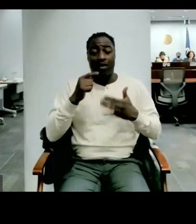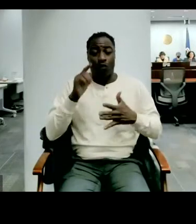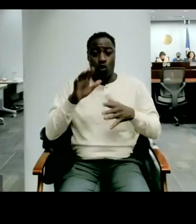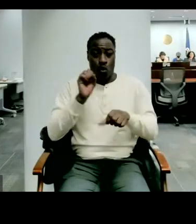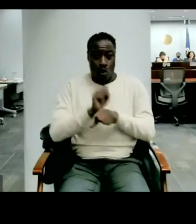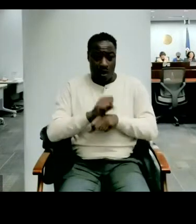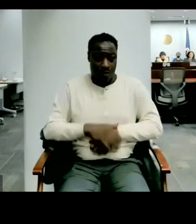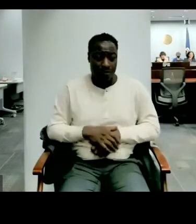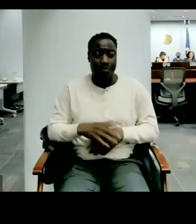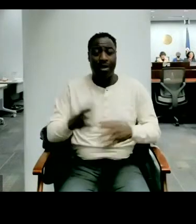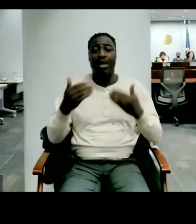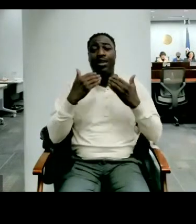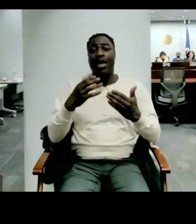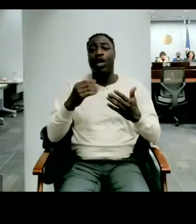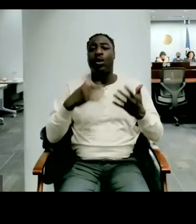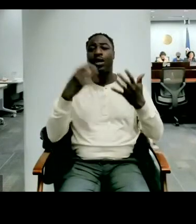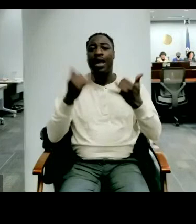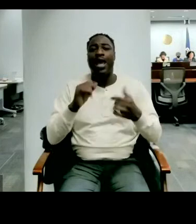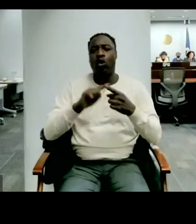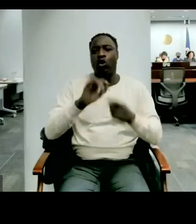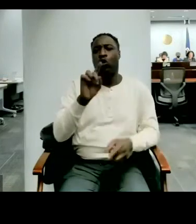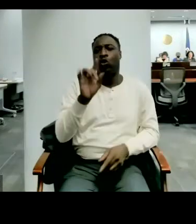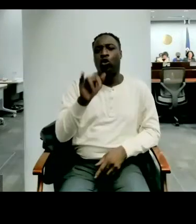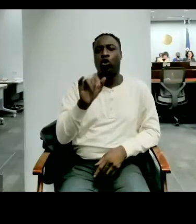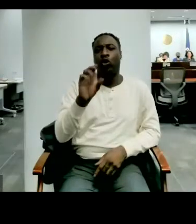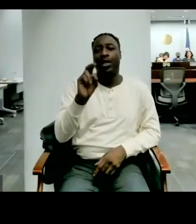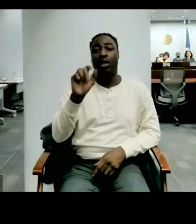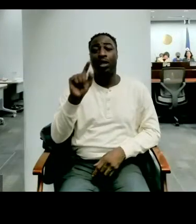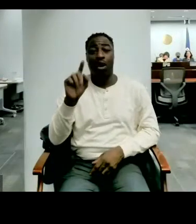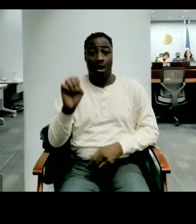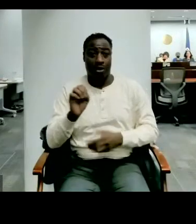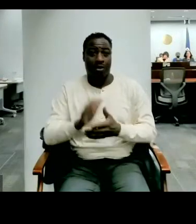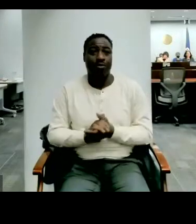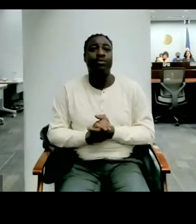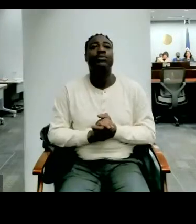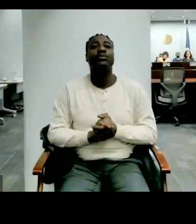Thank you. We go now to Judy Conti. Chair Burrows and honorable Commissioners thank